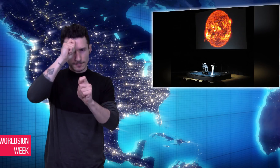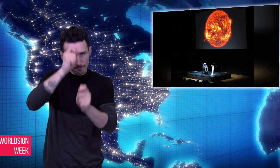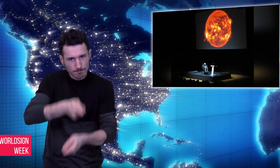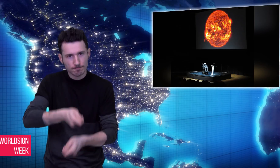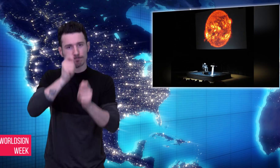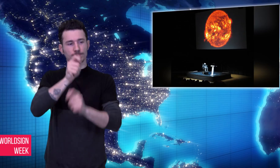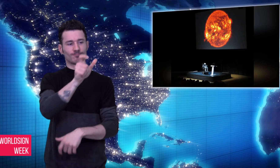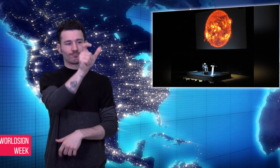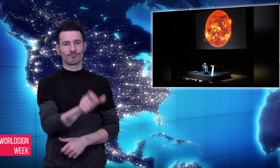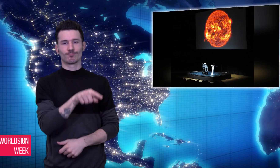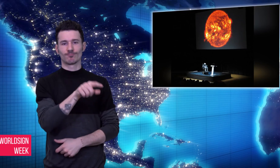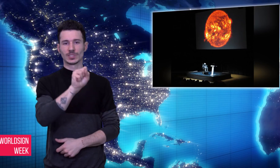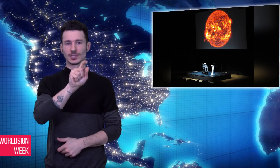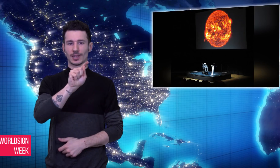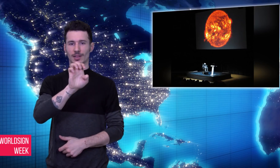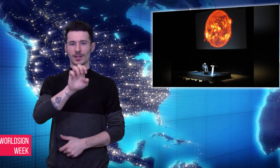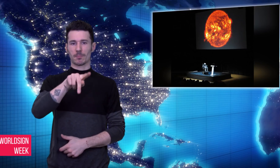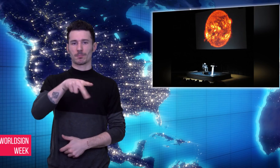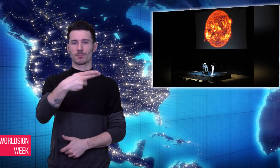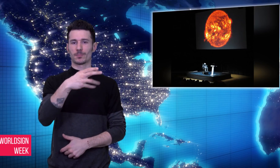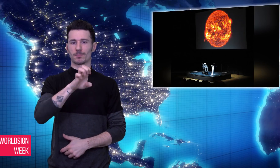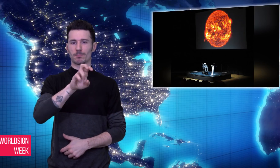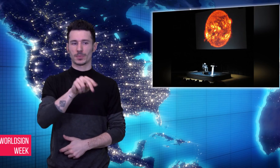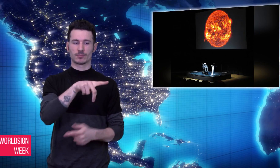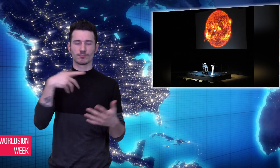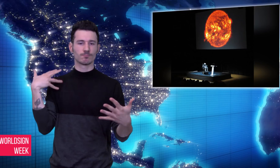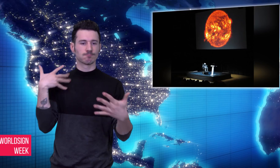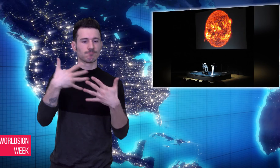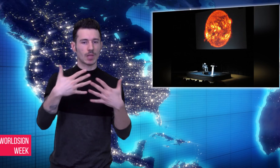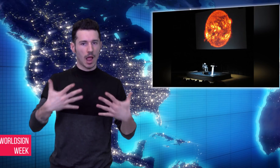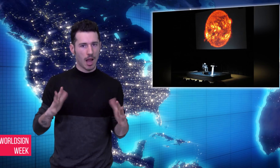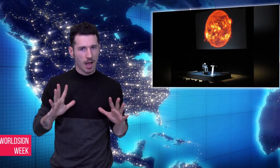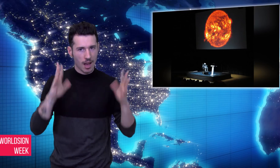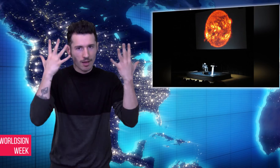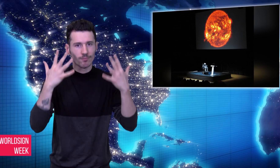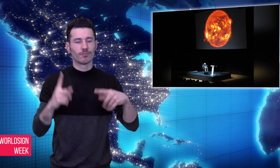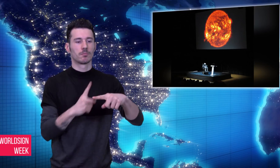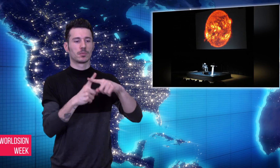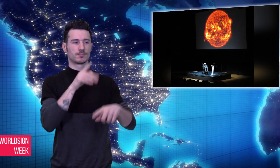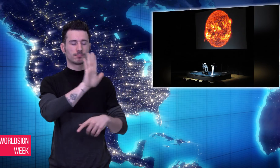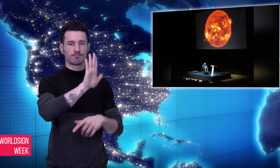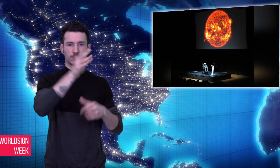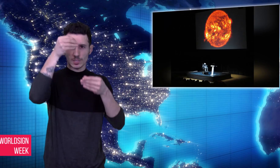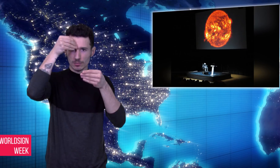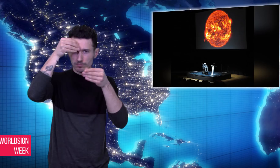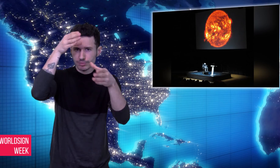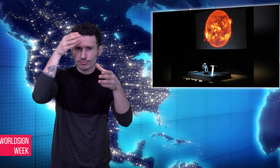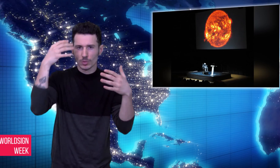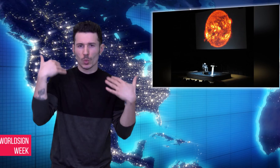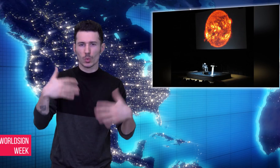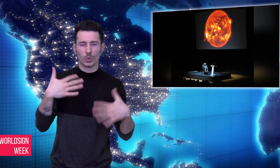but celebrated his life and his